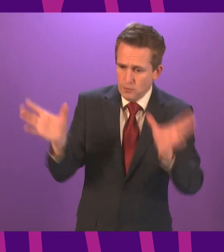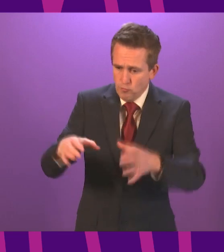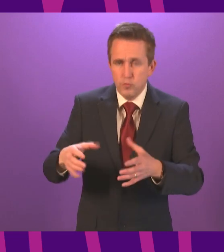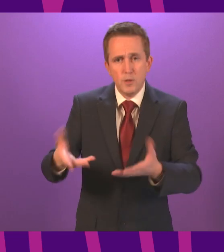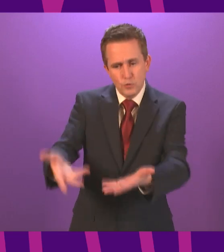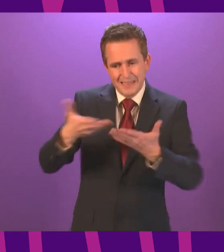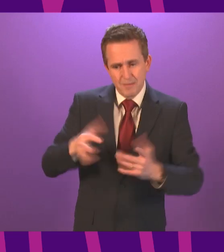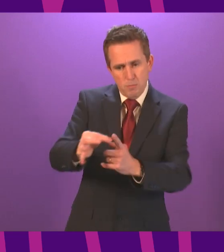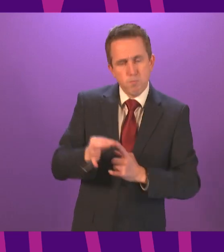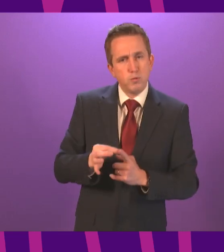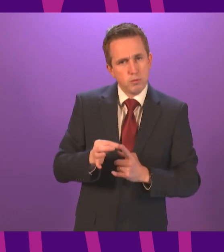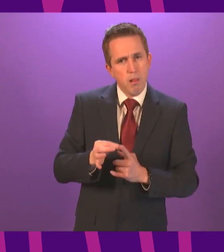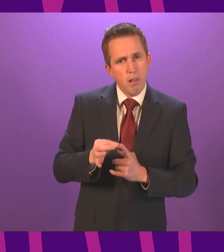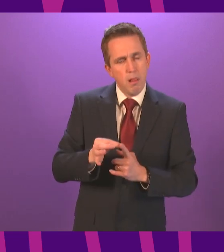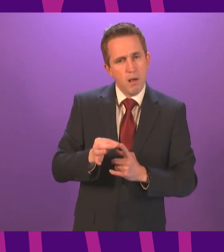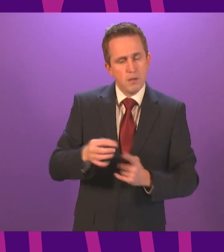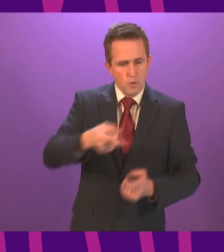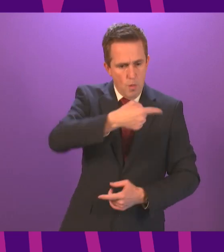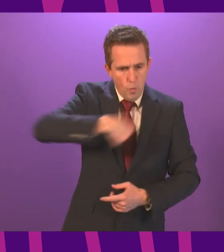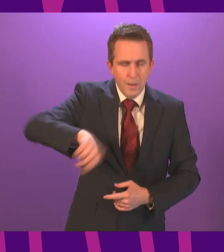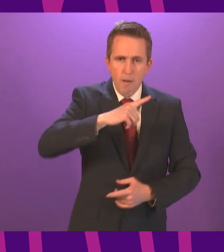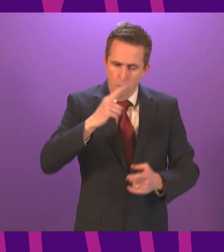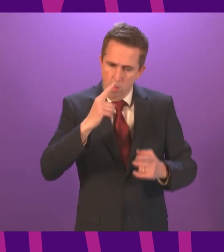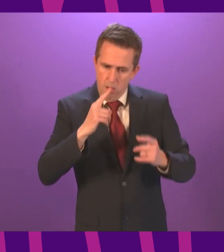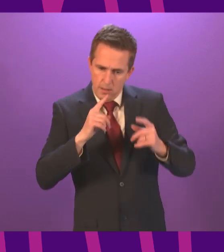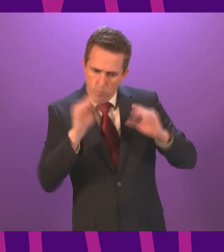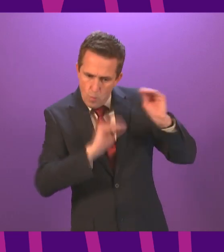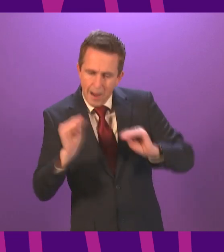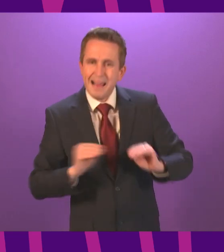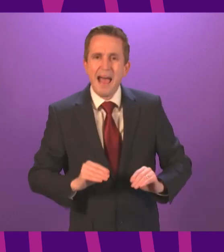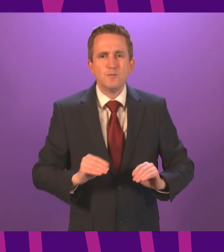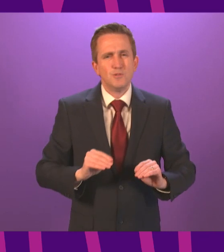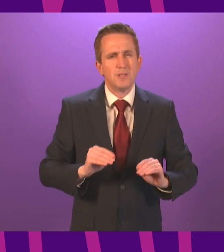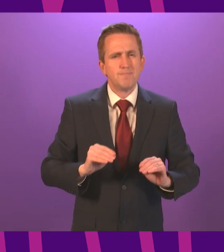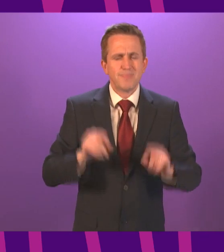is that we make sure that we factor in all such analysis and assessment.